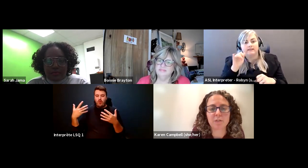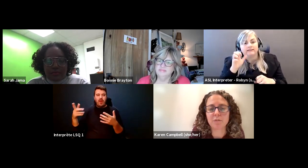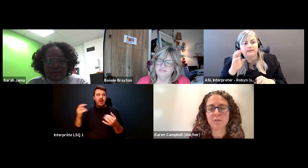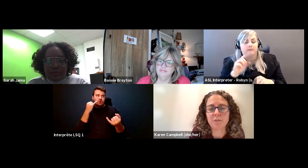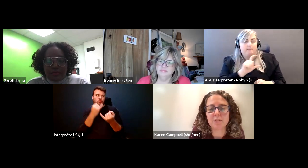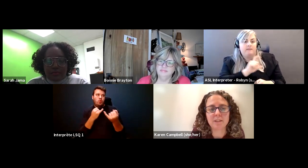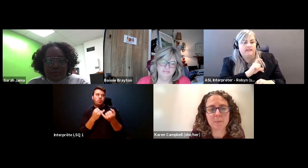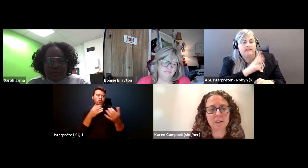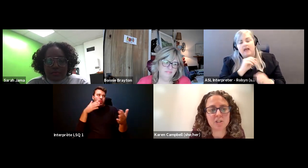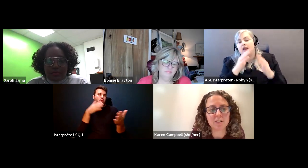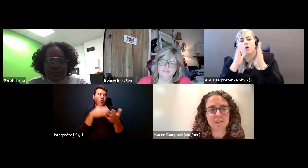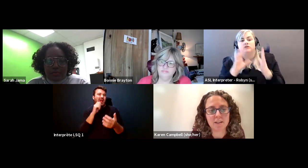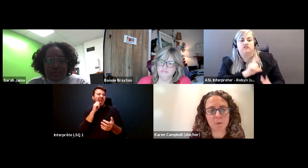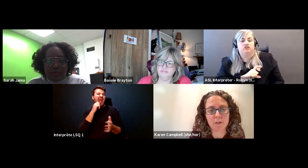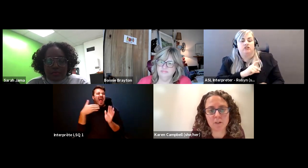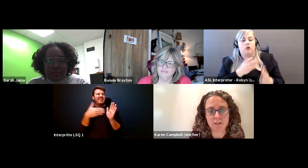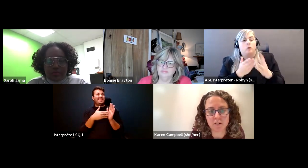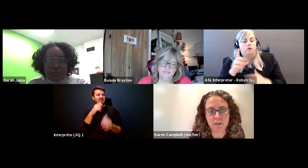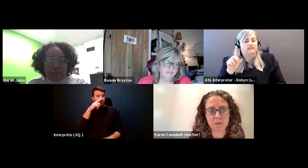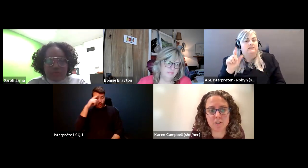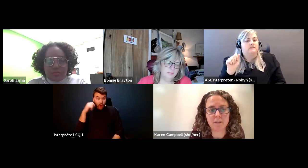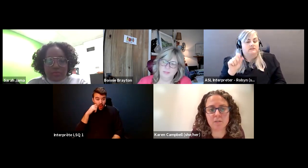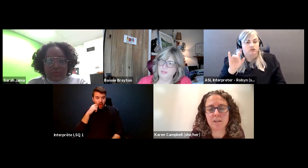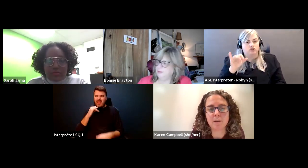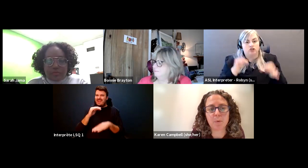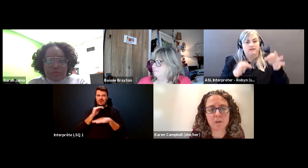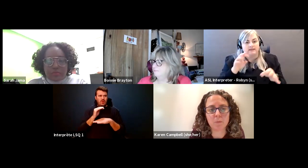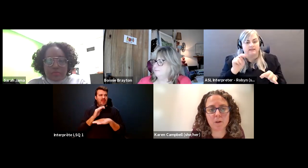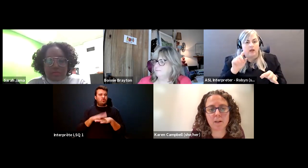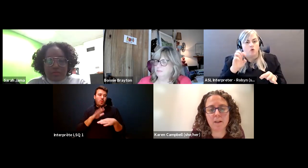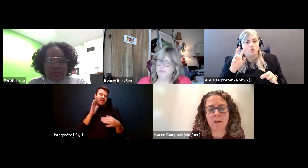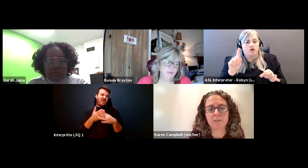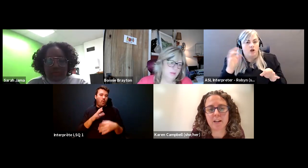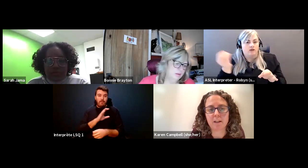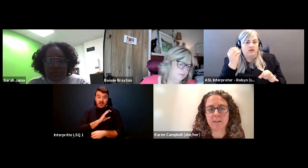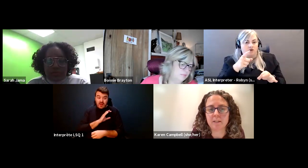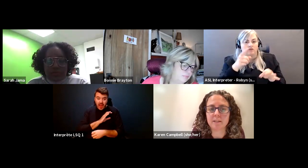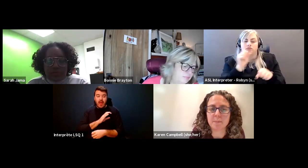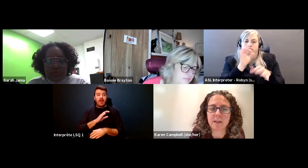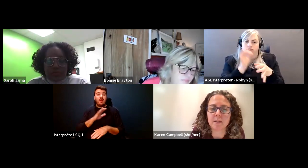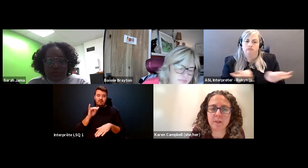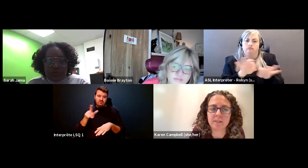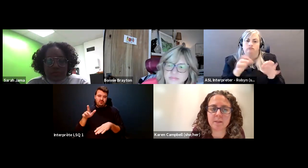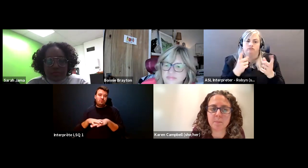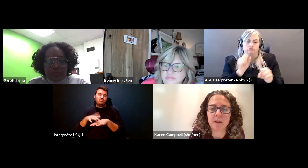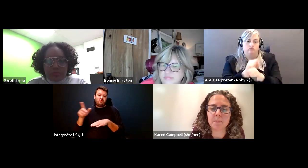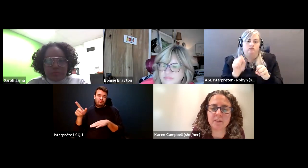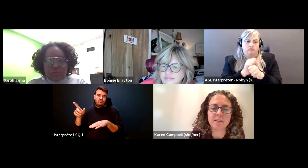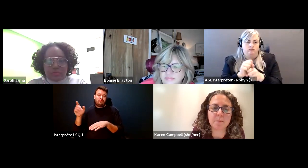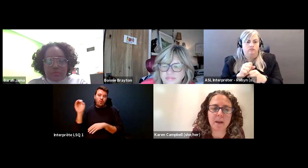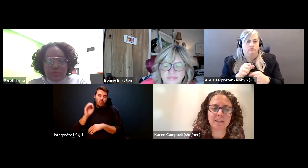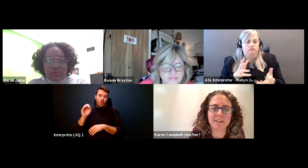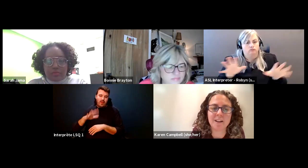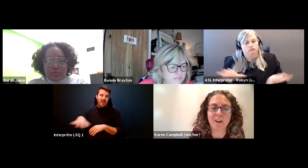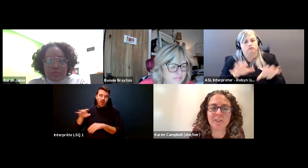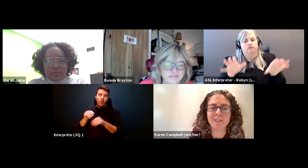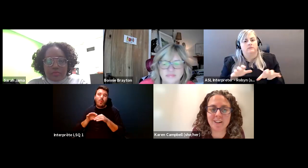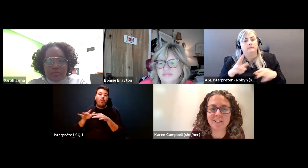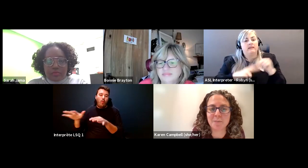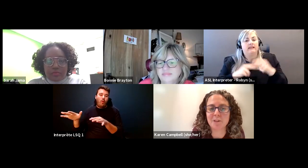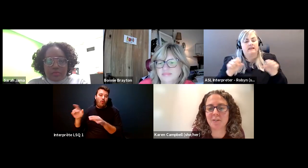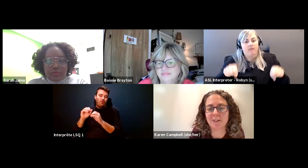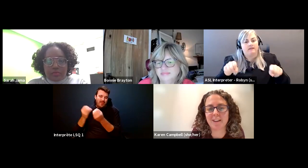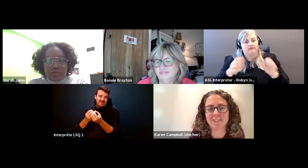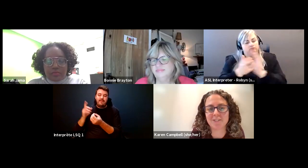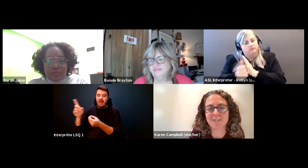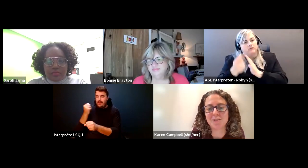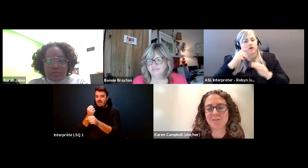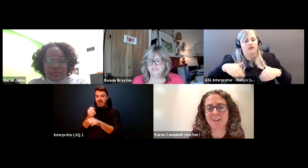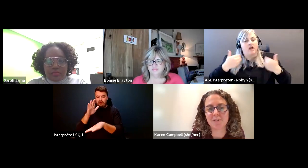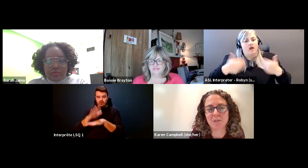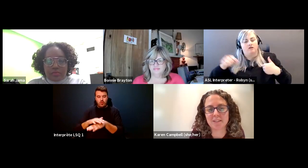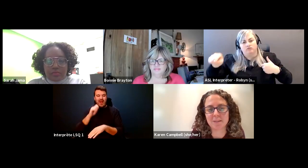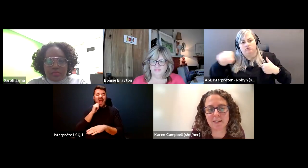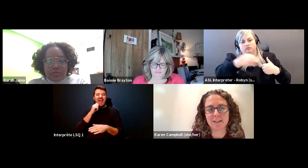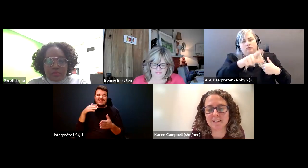Karen Campbell (she/her): Through the disability justice network Ontario she's doing the important work of tackling systemic able ISM by building the capacity of other young Community organizers who are living with disabilities.